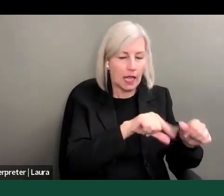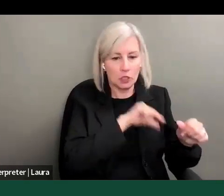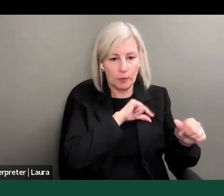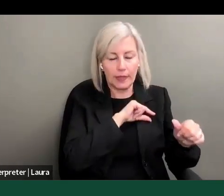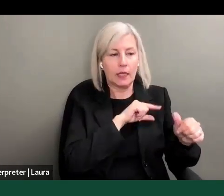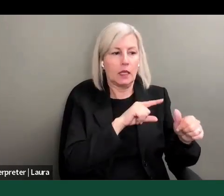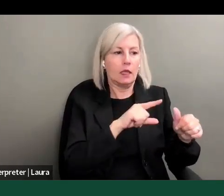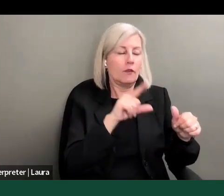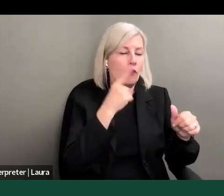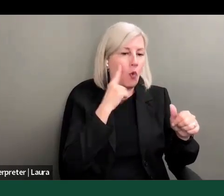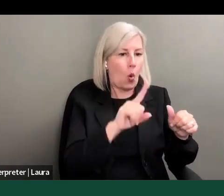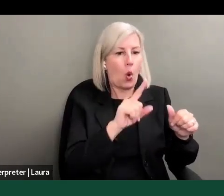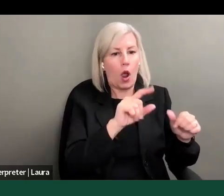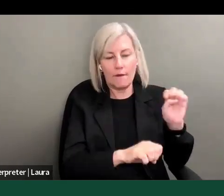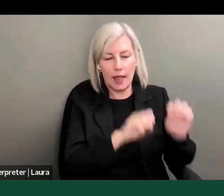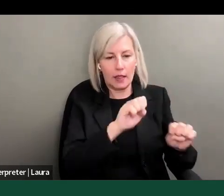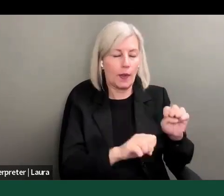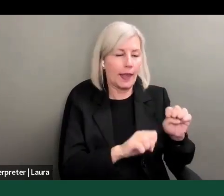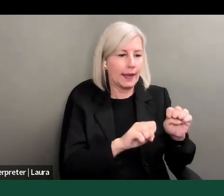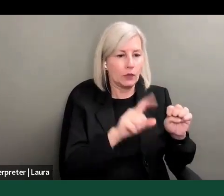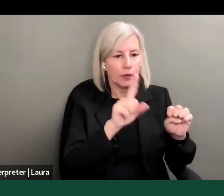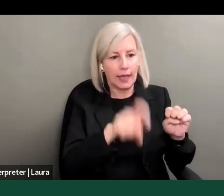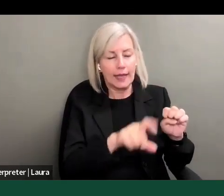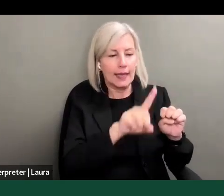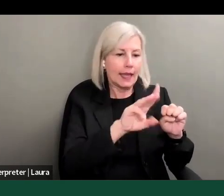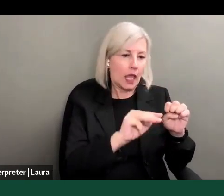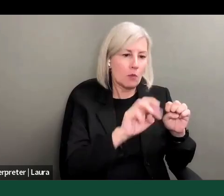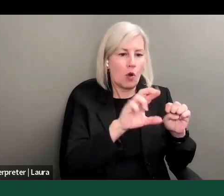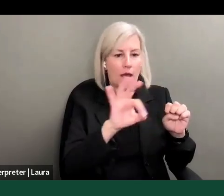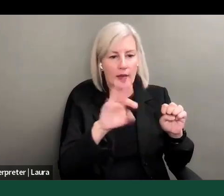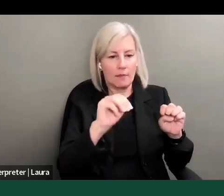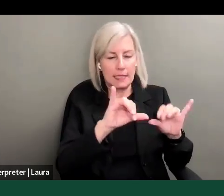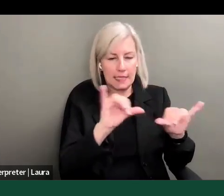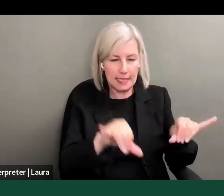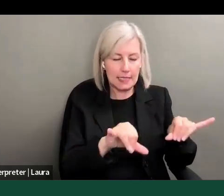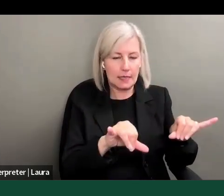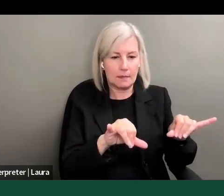evaluating does a child need a DM or FM system some kind of hearing assistive